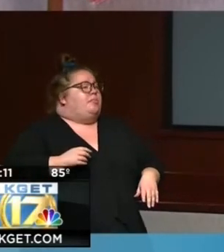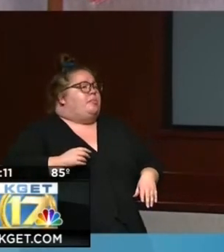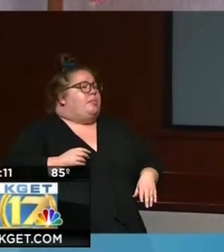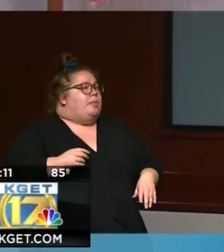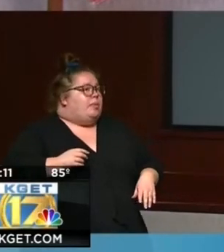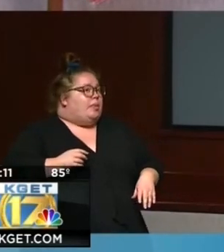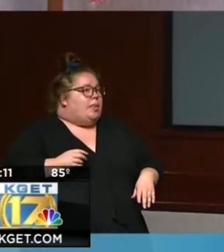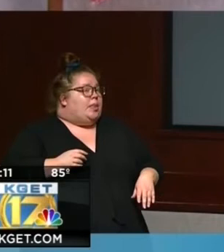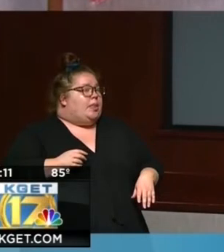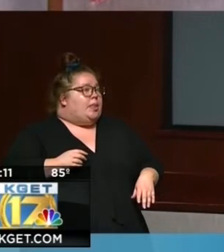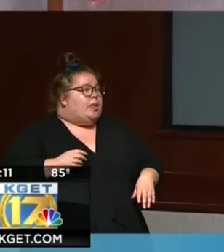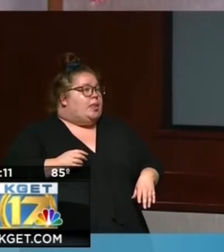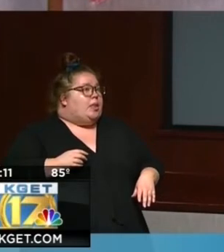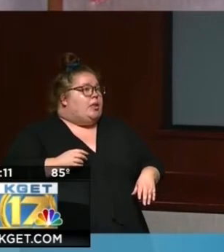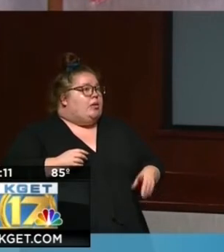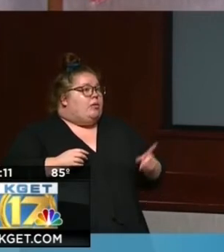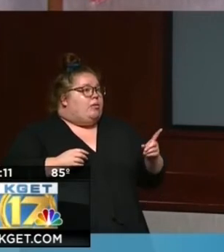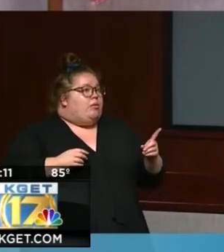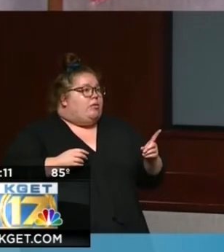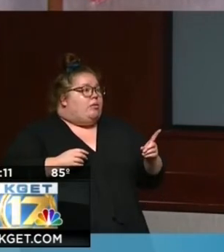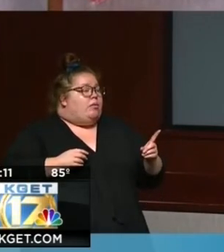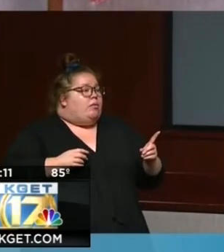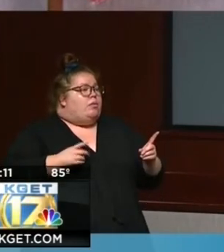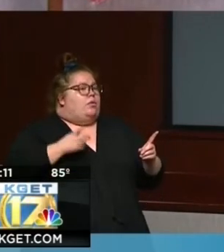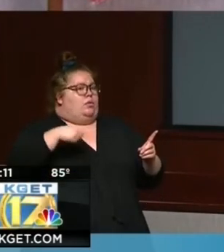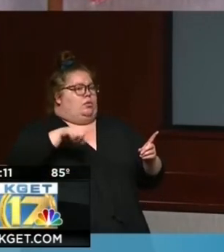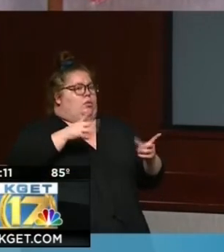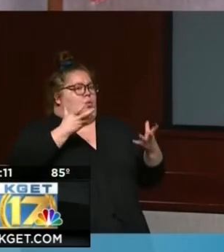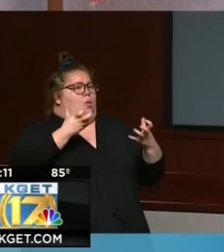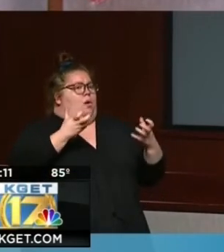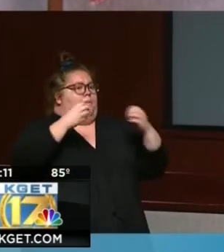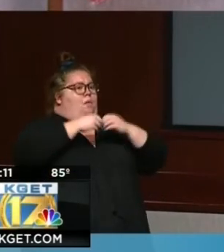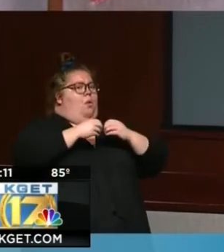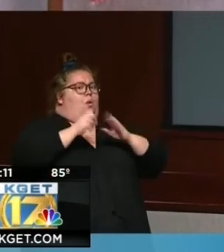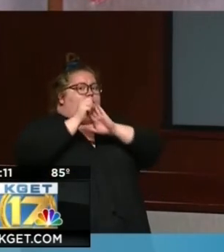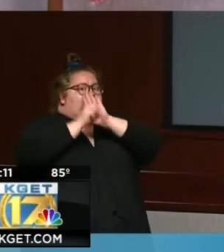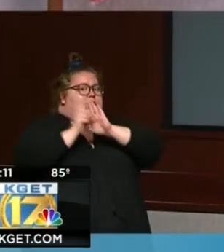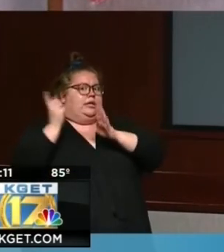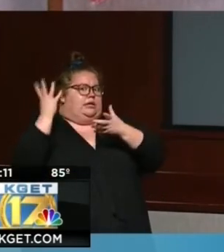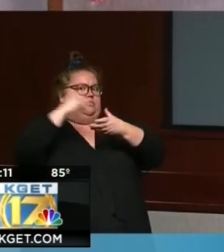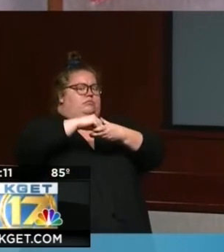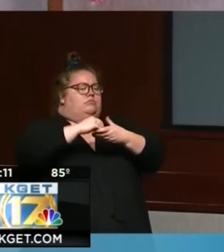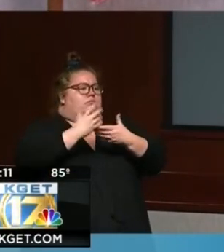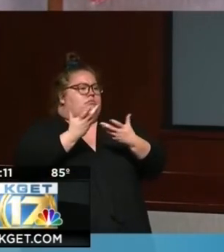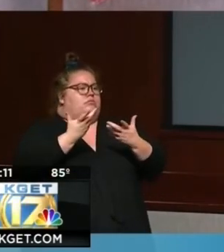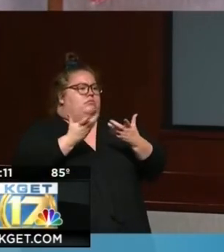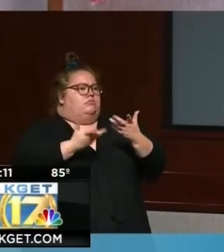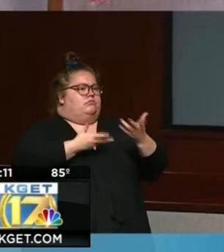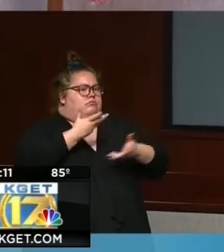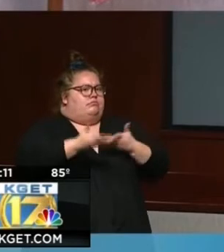AND WE ARE ACTIVELY ATTEMPTING TO AGE IN AND I DON'T HAVE MORE SPECIFICS THAN THAT. Reporter: I KNOW YOU GUYS WERE WANTING MORE INVOLVEMENT